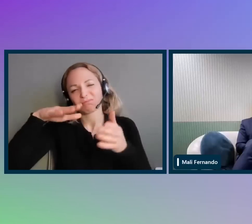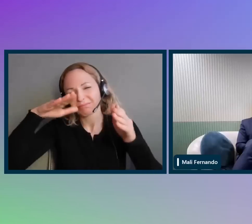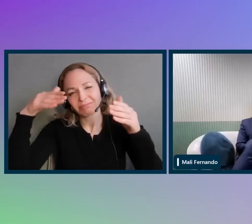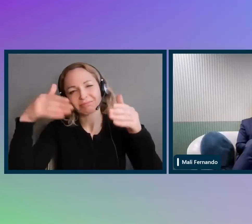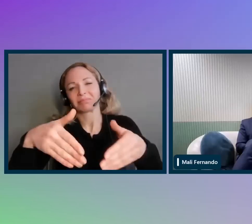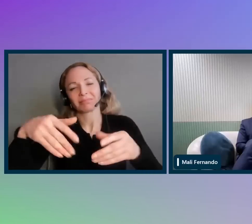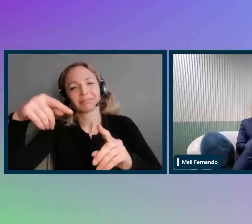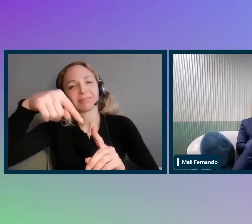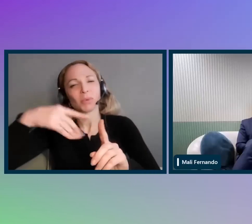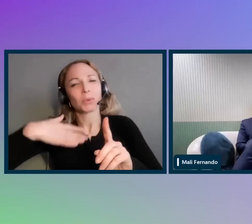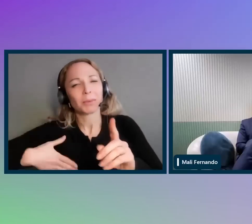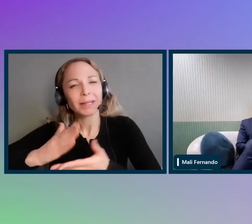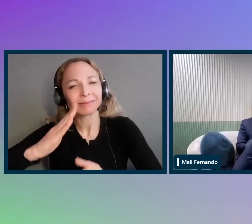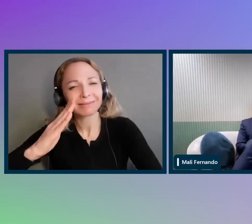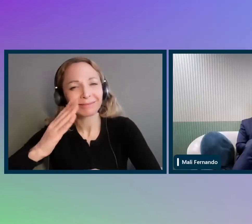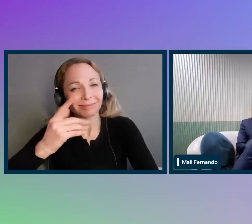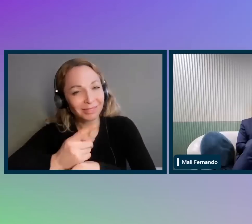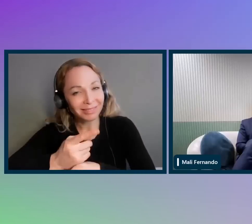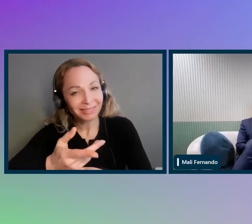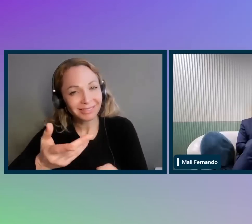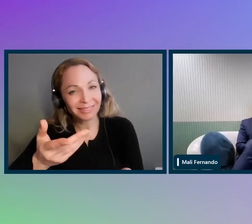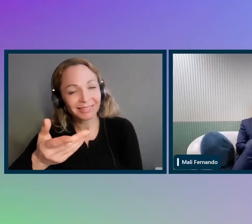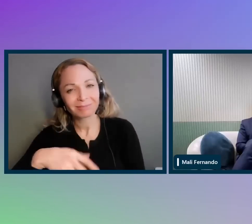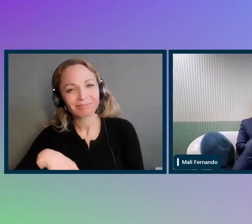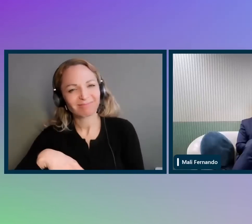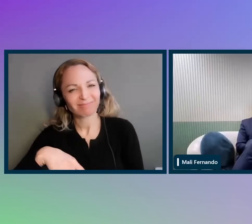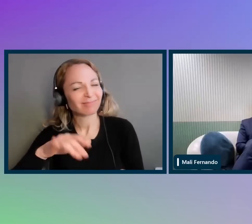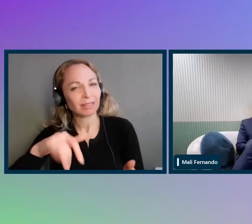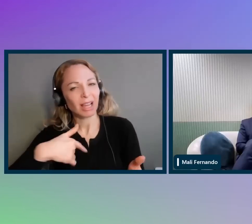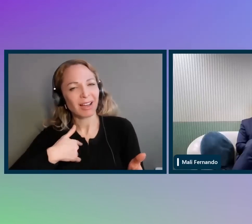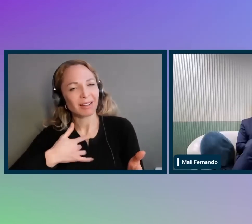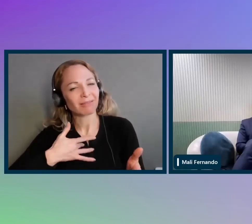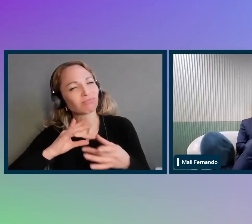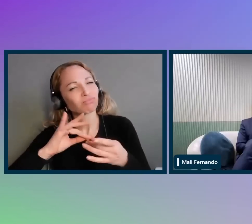So I actually really, really... That resonates. And I guess that customer story,